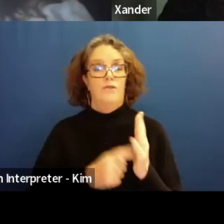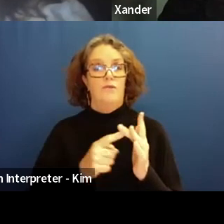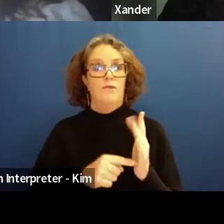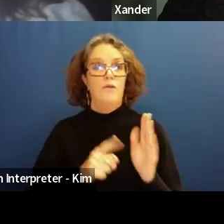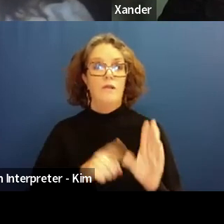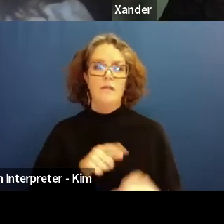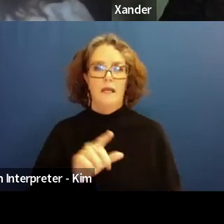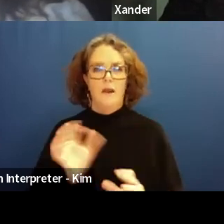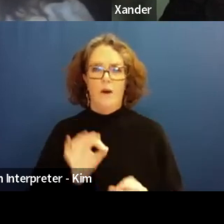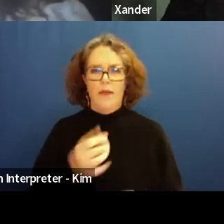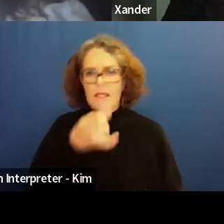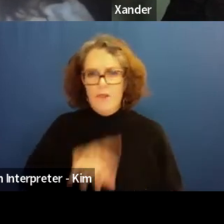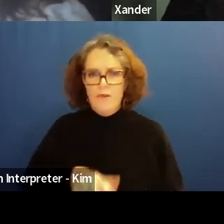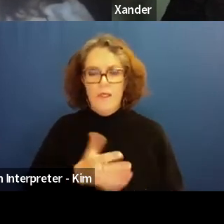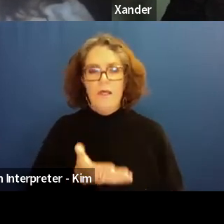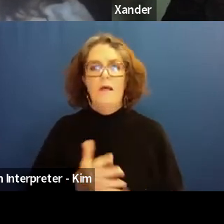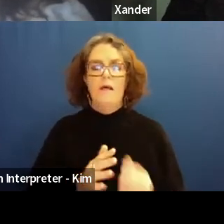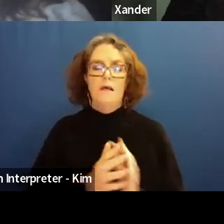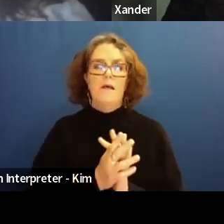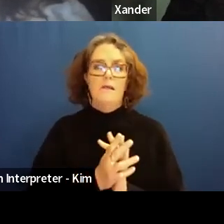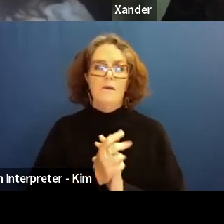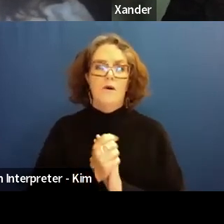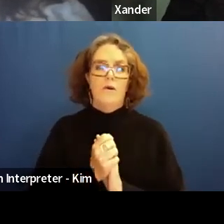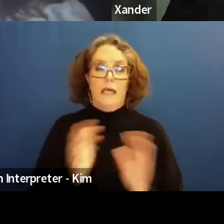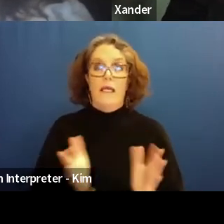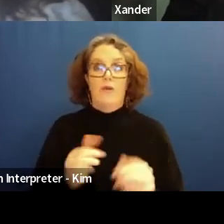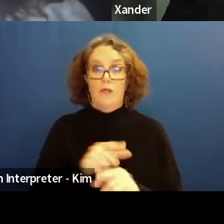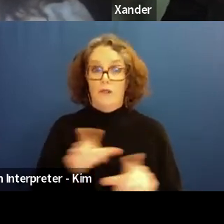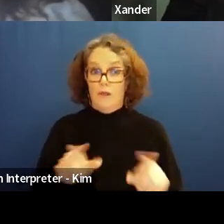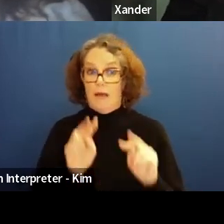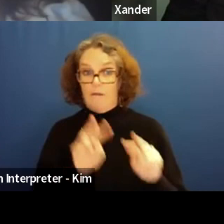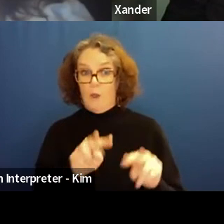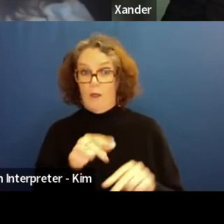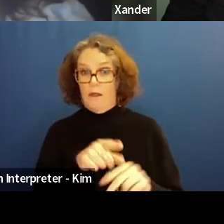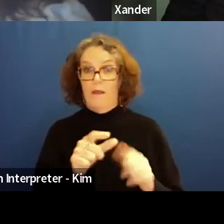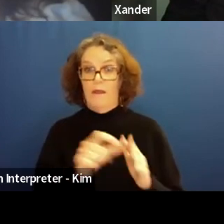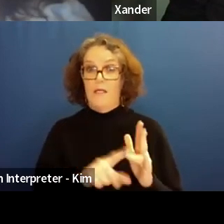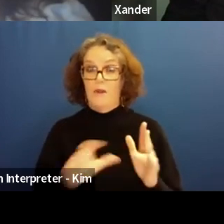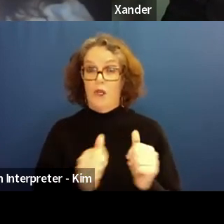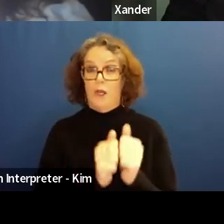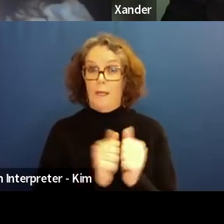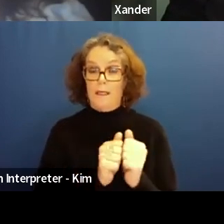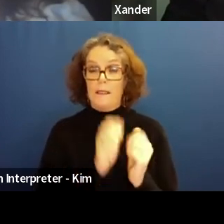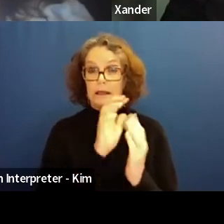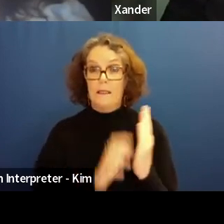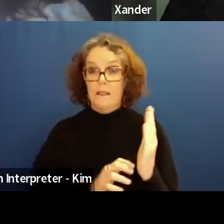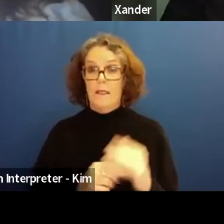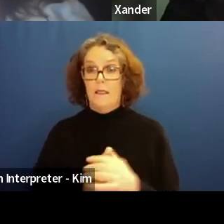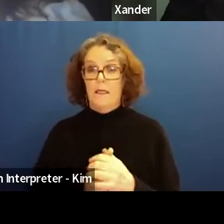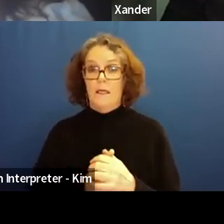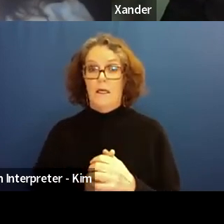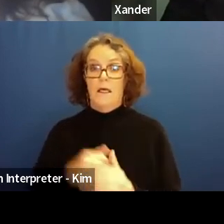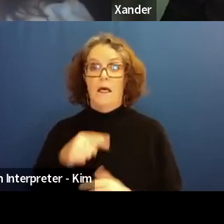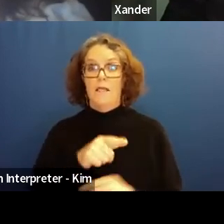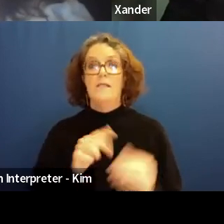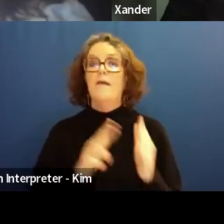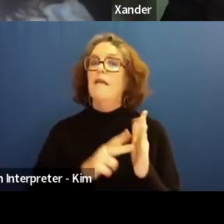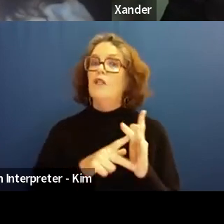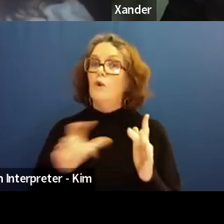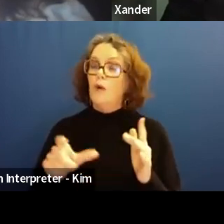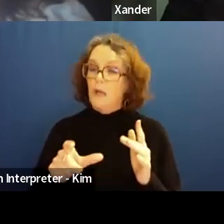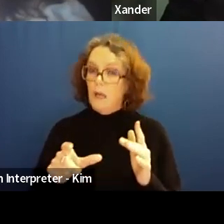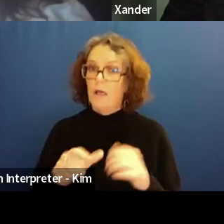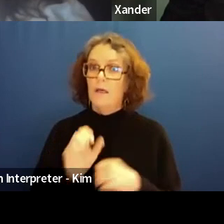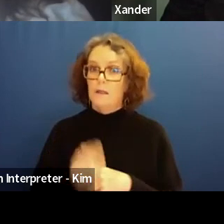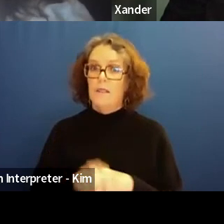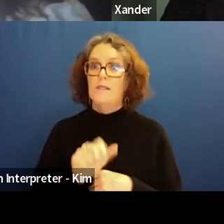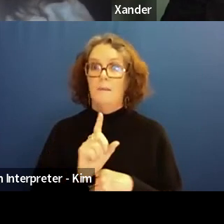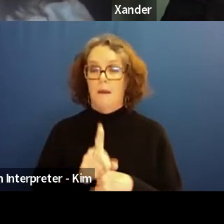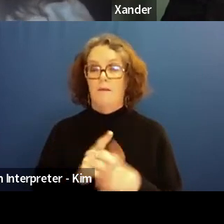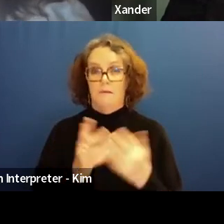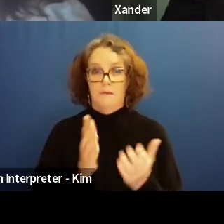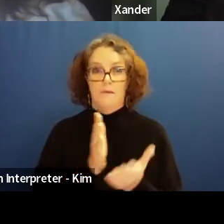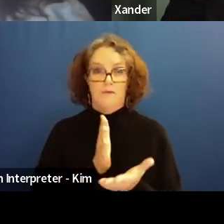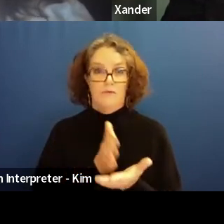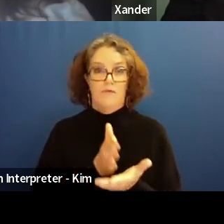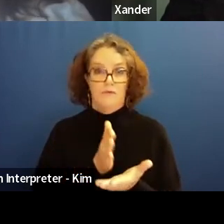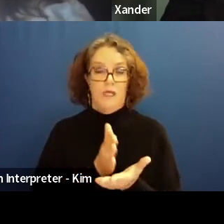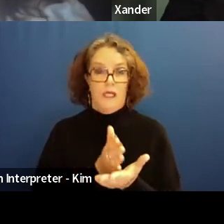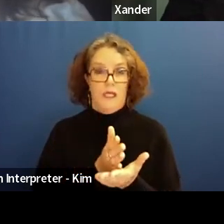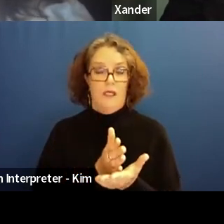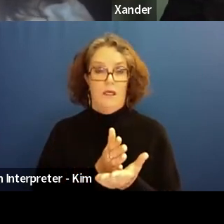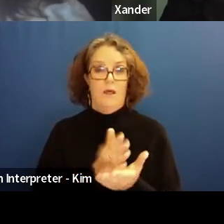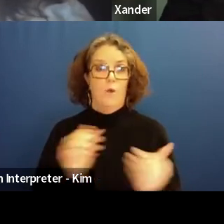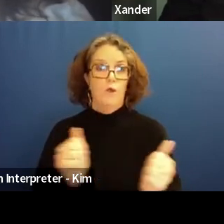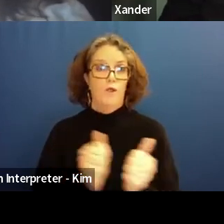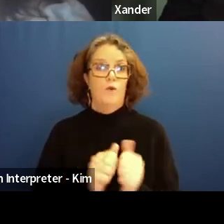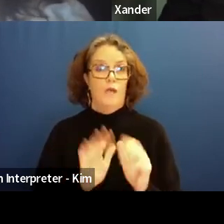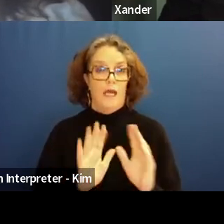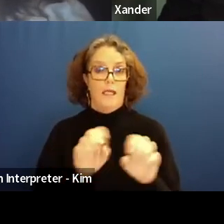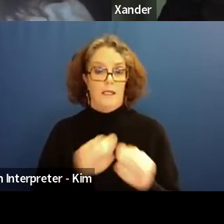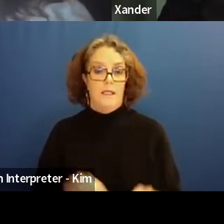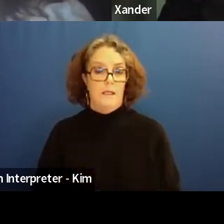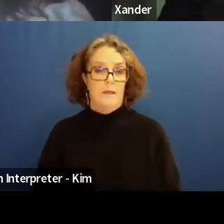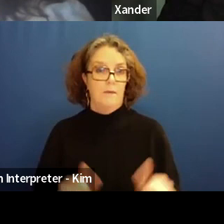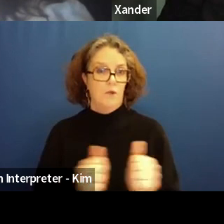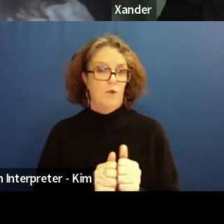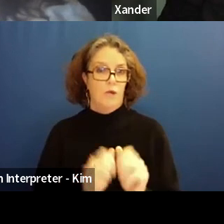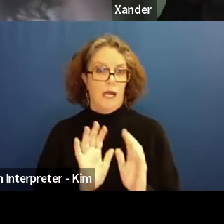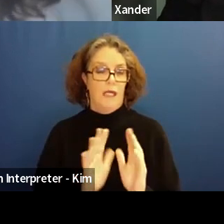Setting up with them success at school as well. So I really encourage you to have a look at that document because worldly it's a Victorian based document, it says applicable to any situation, and any system and I like how it talks about what we've been